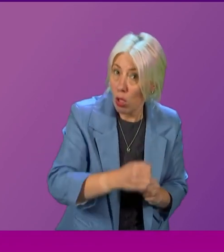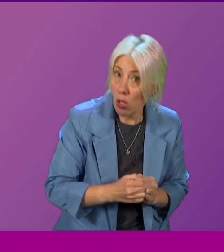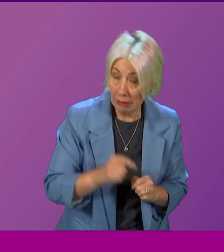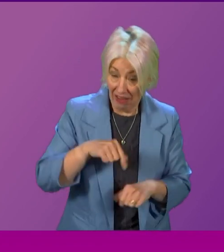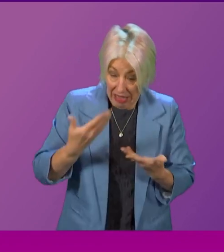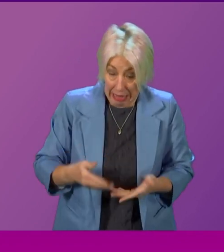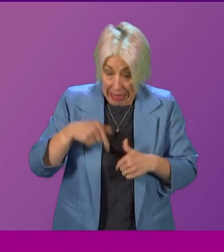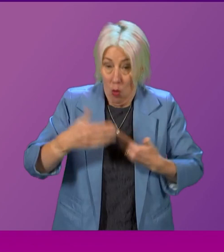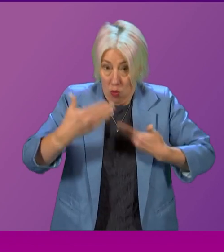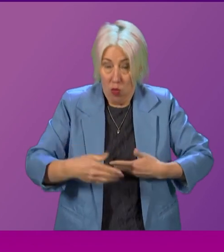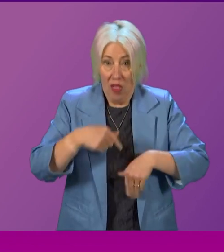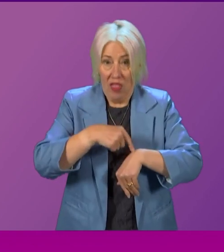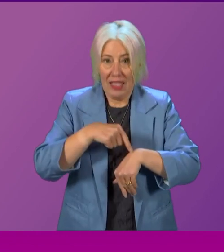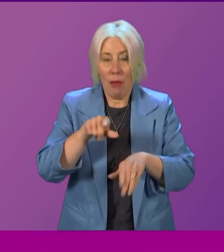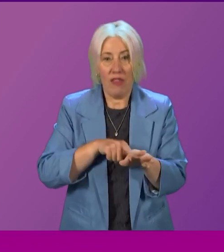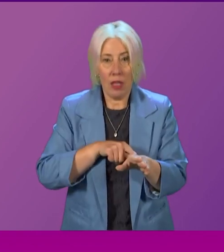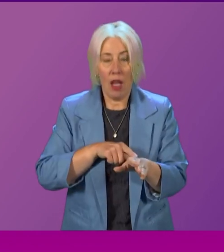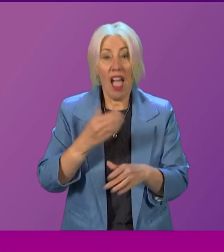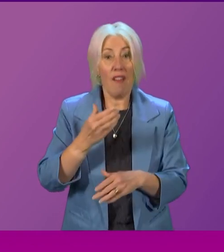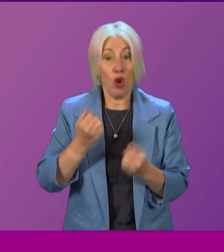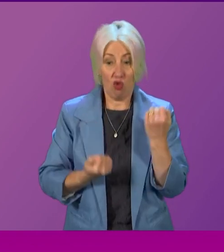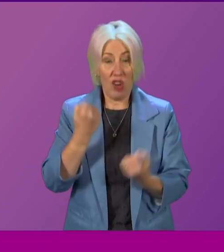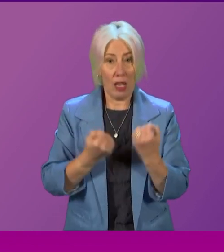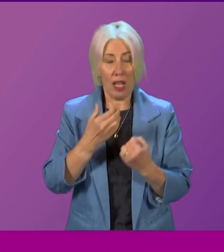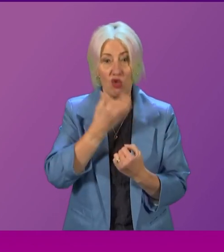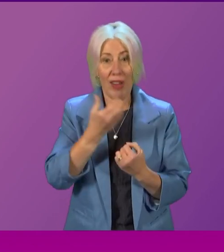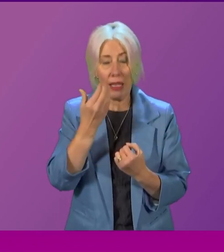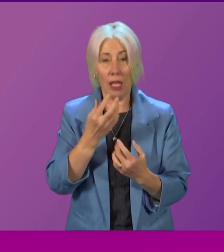We know that drinking-under-the-influence offences have risen by 20 per cent over the